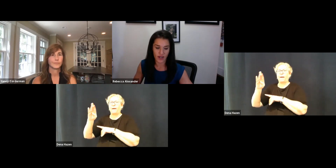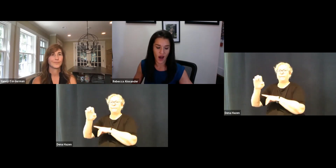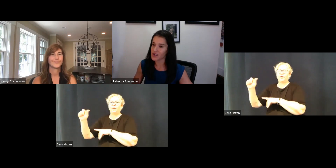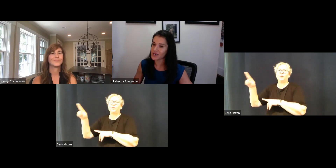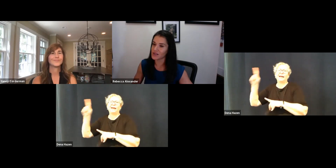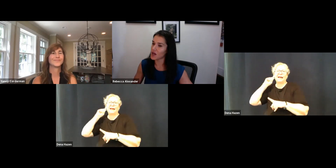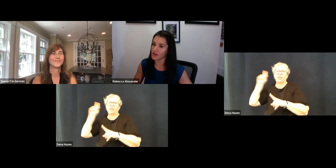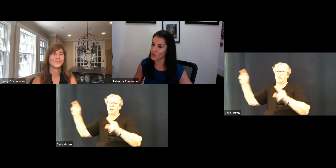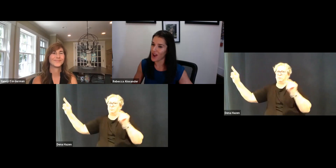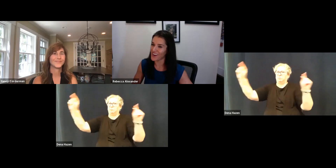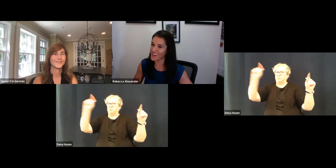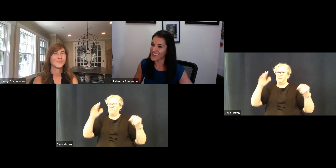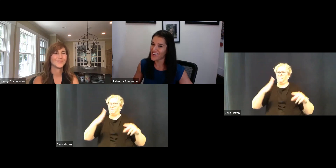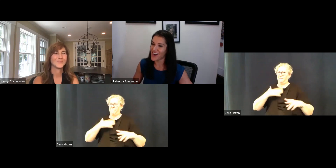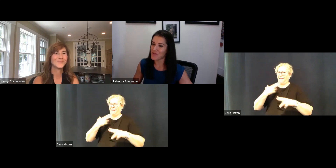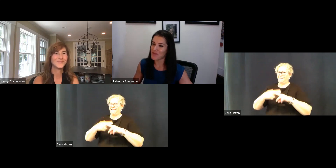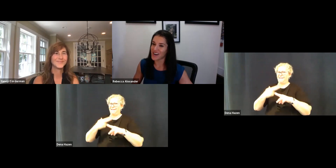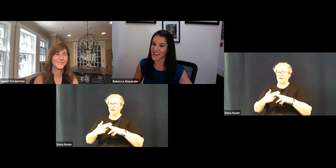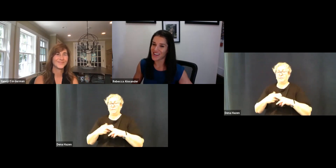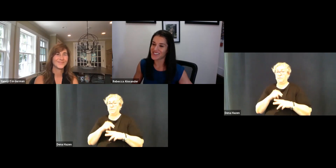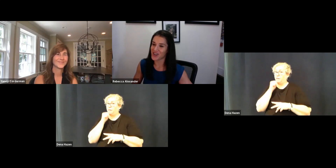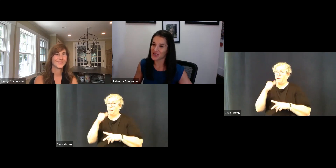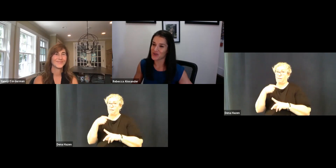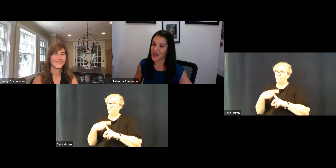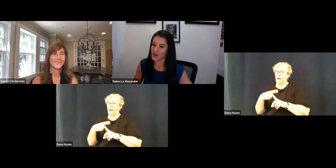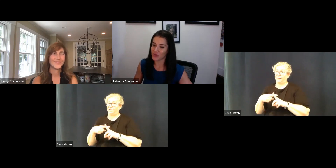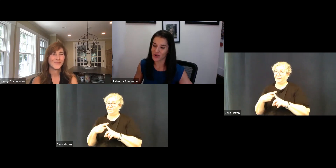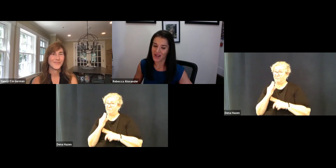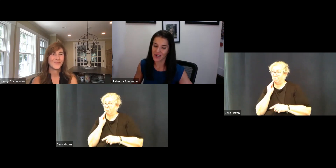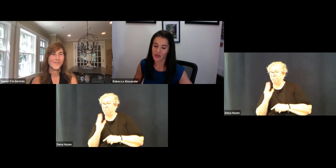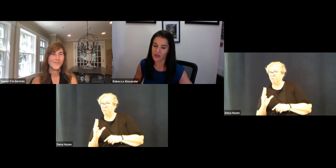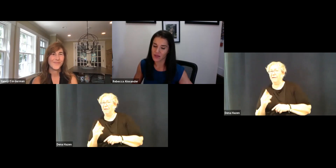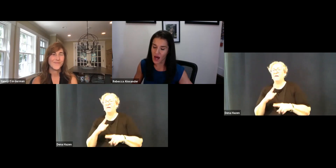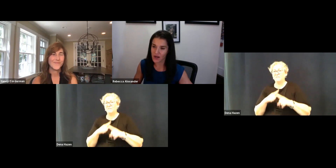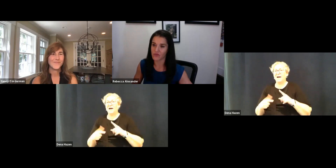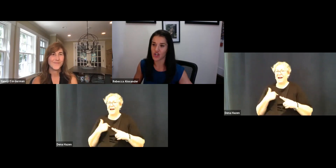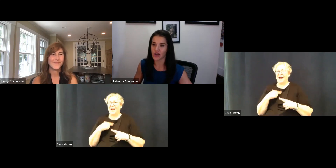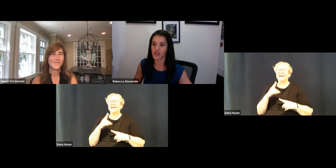and not in a loving way. But I can tell you that I created a lot of change